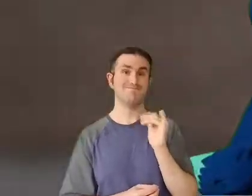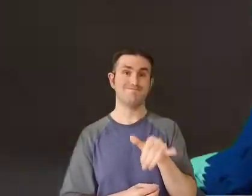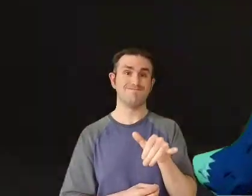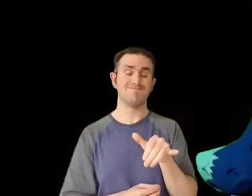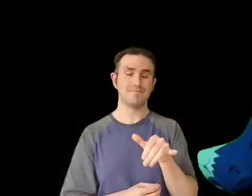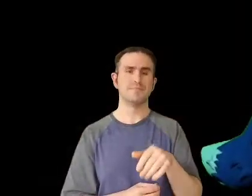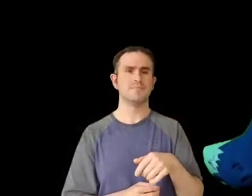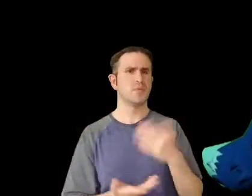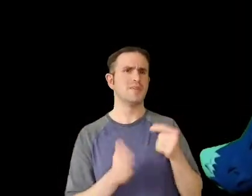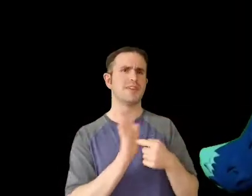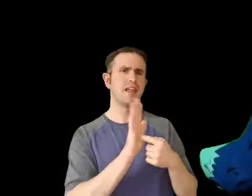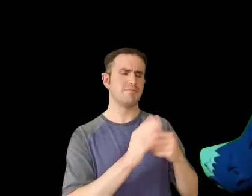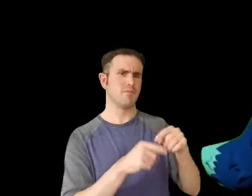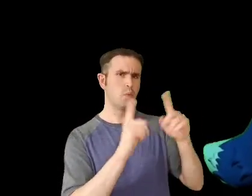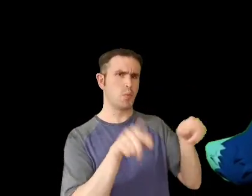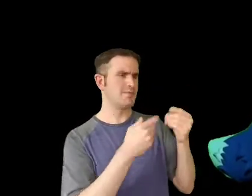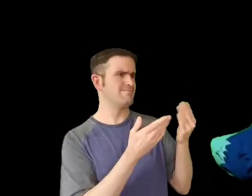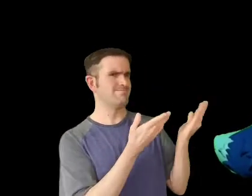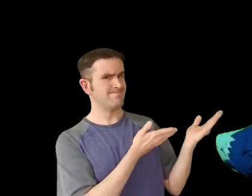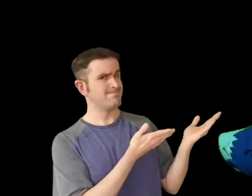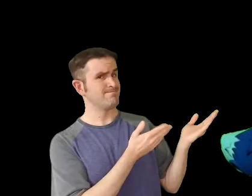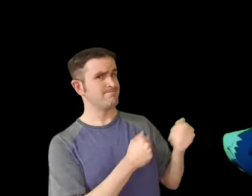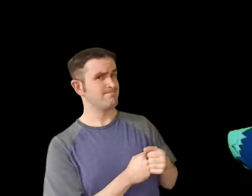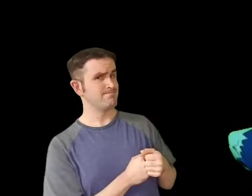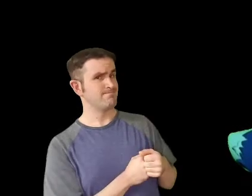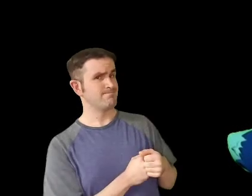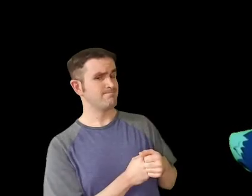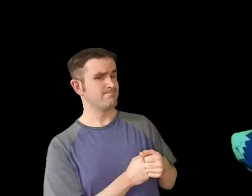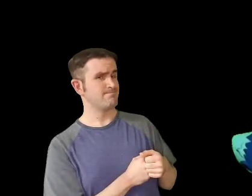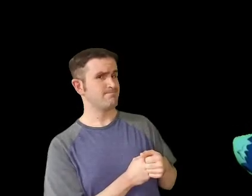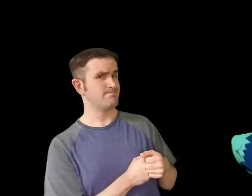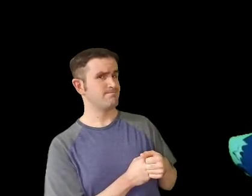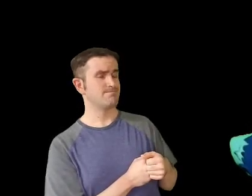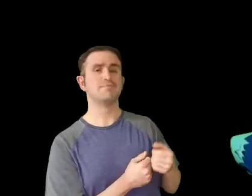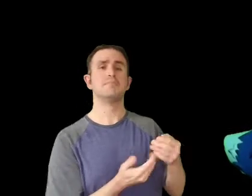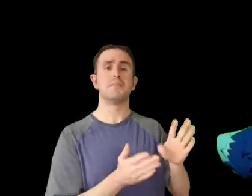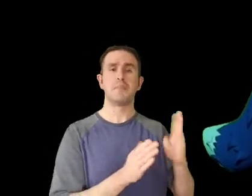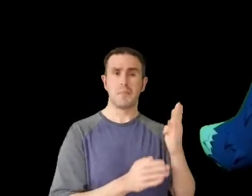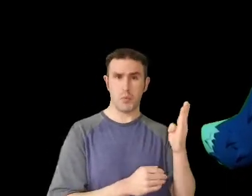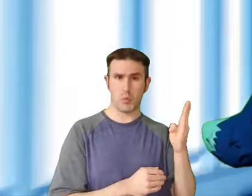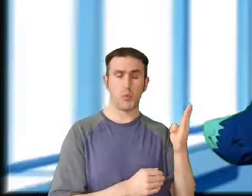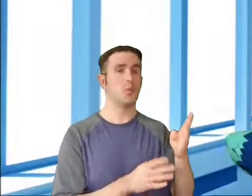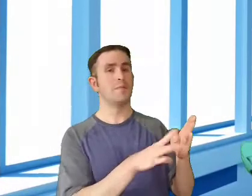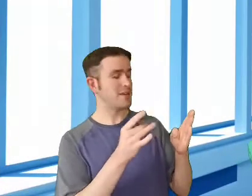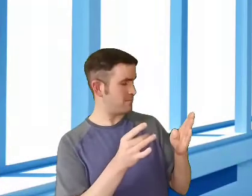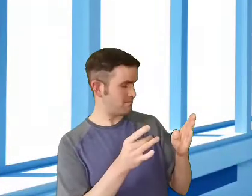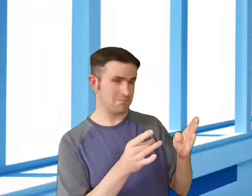on the color wheel here you're just looking and let's say you pick, um, blue. (Looks at blue fur)